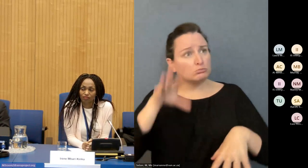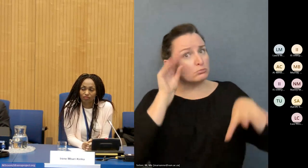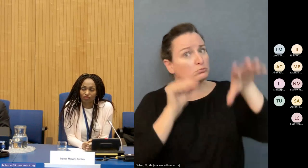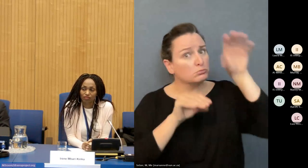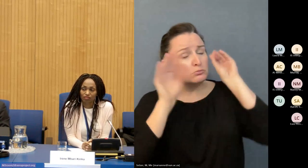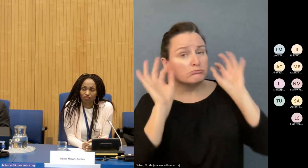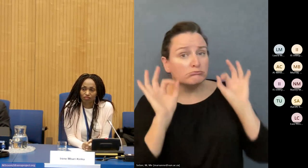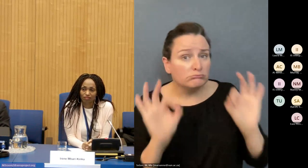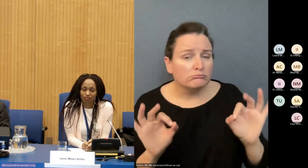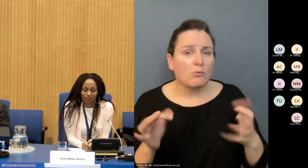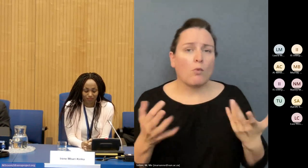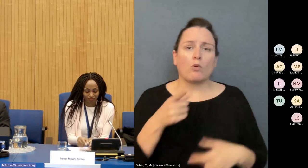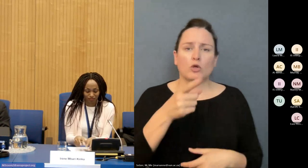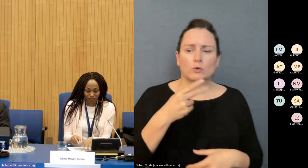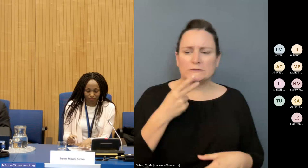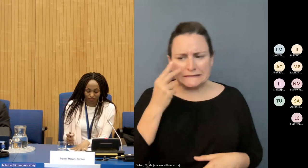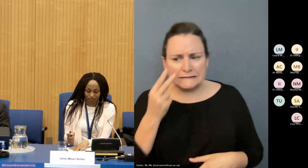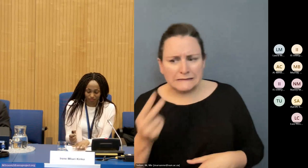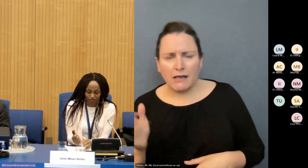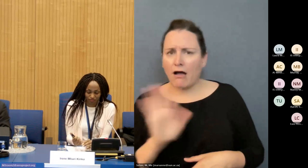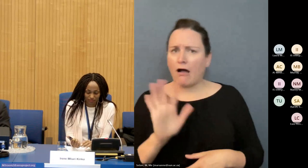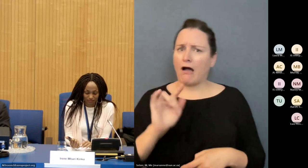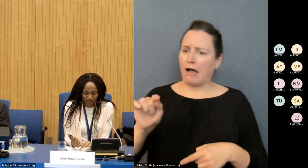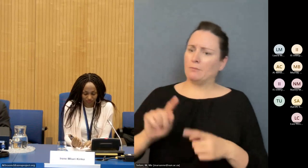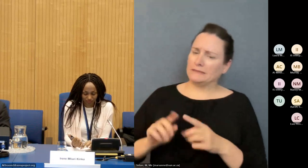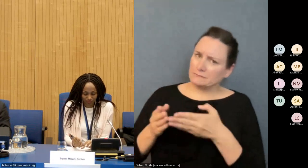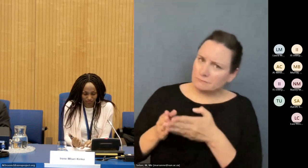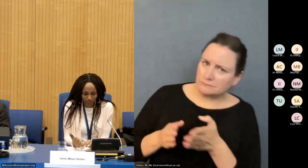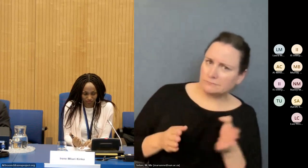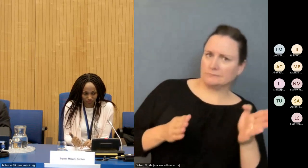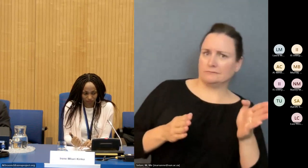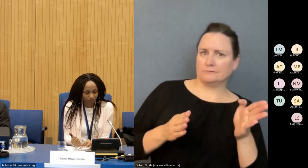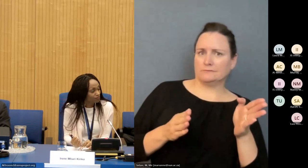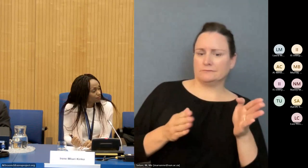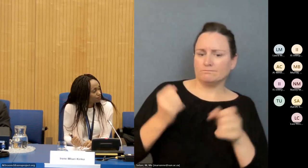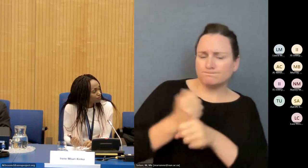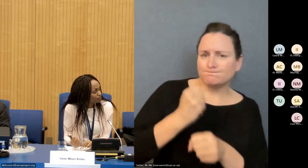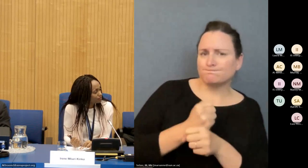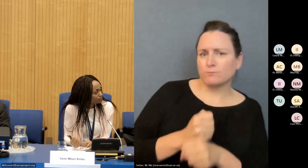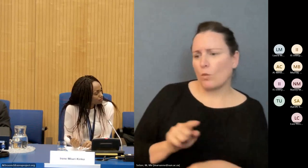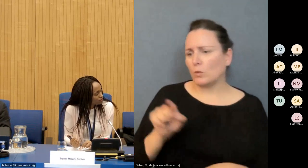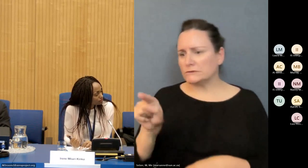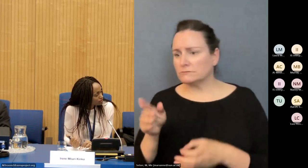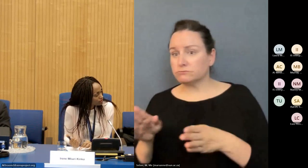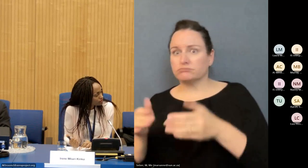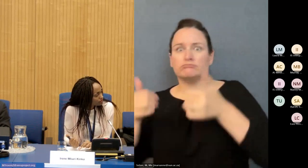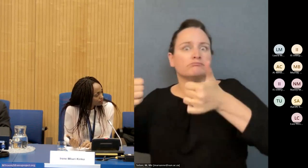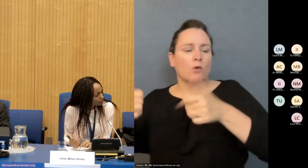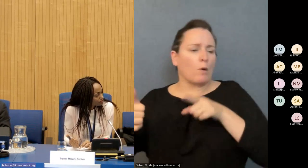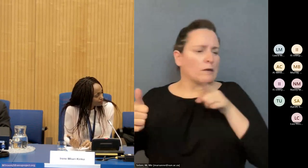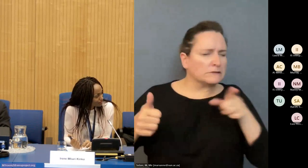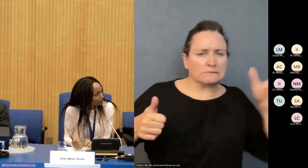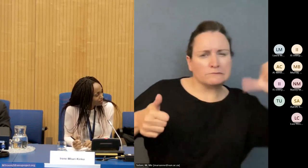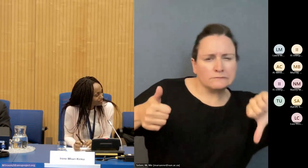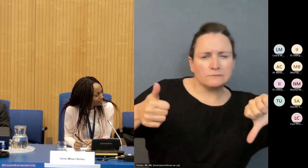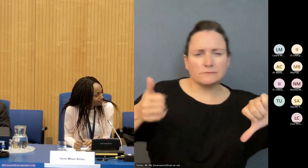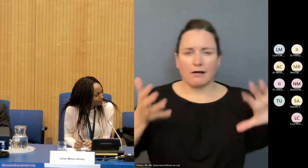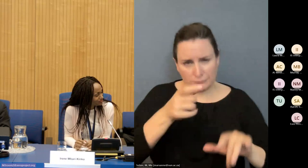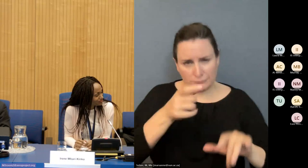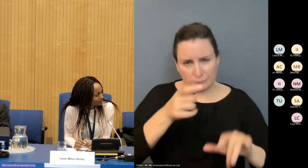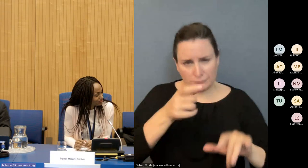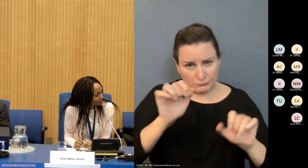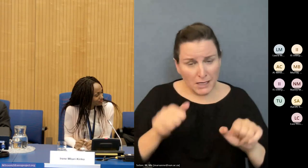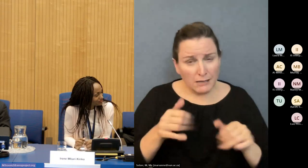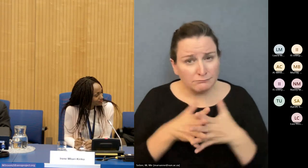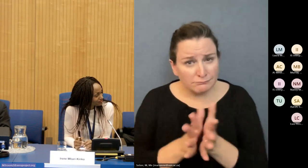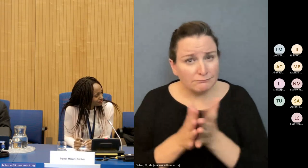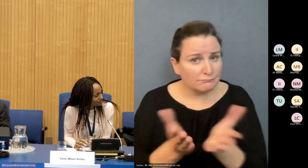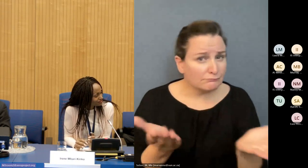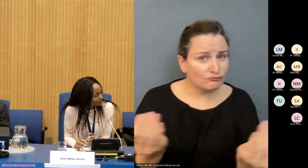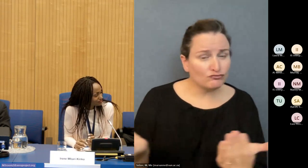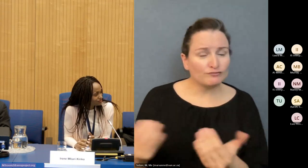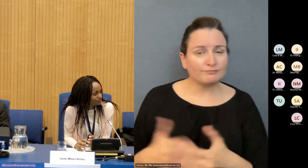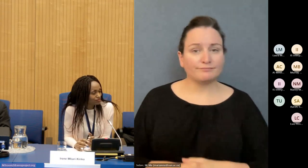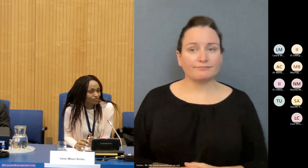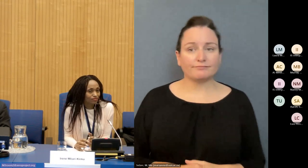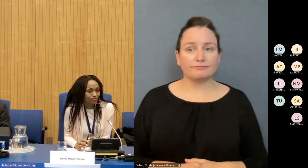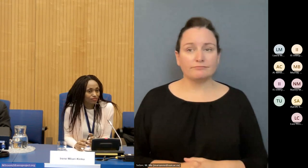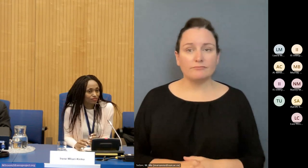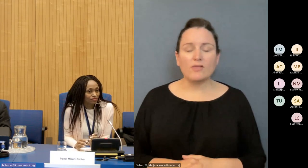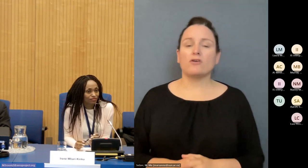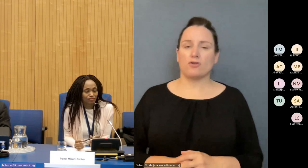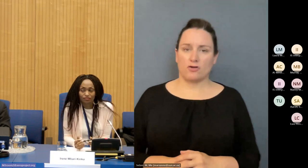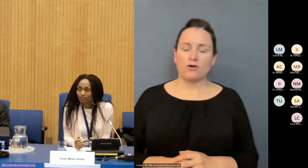if any, have been through that? SPEAKER: Shall I go? OK, like a mention,